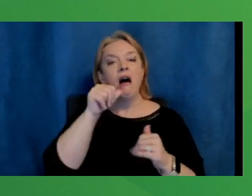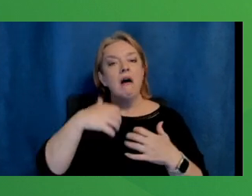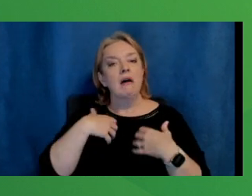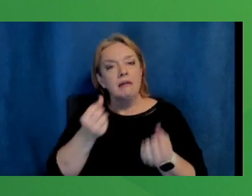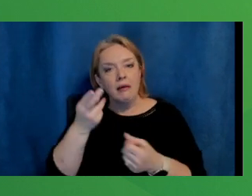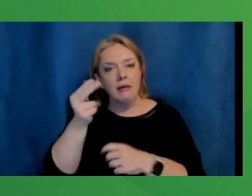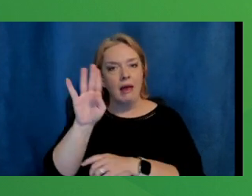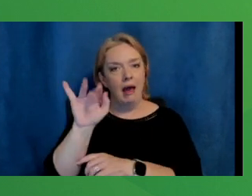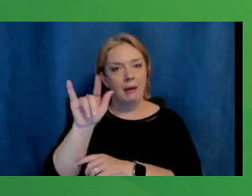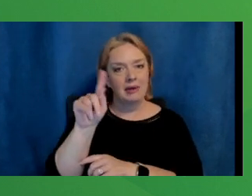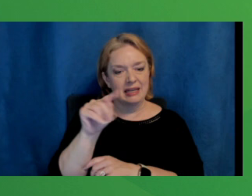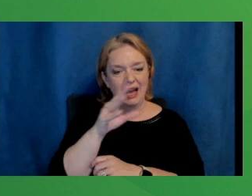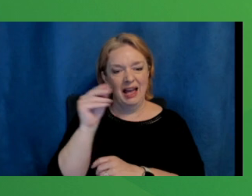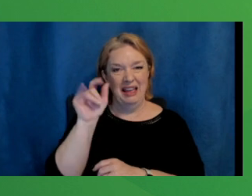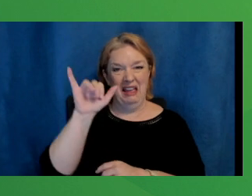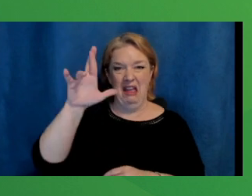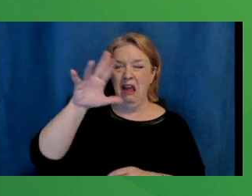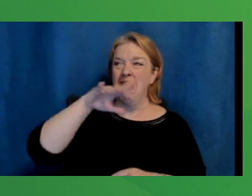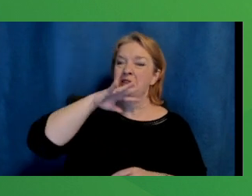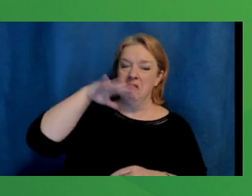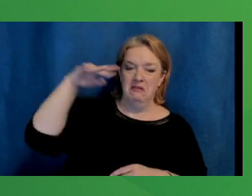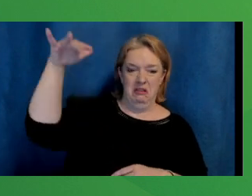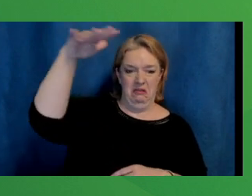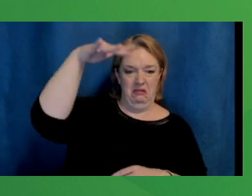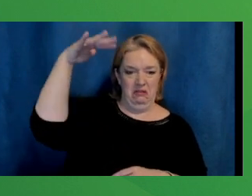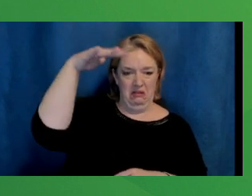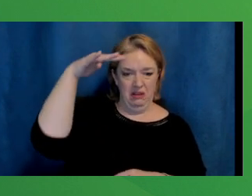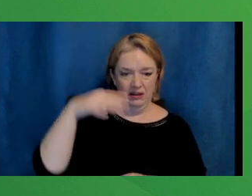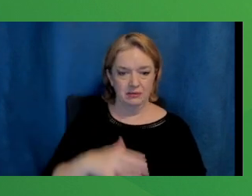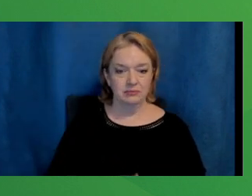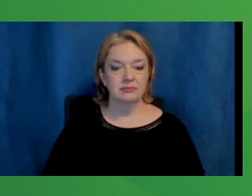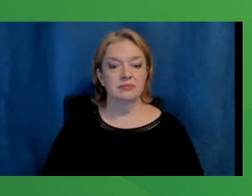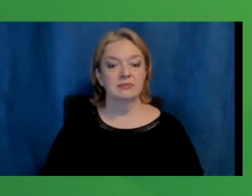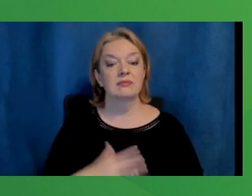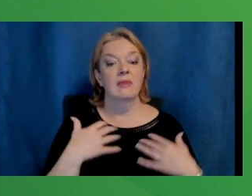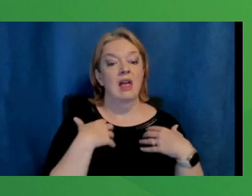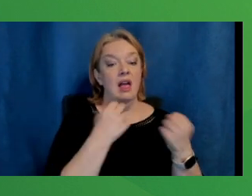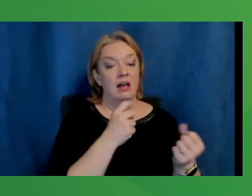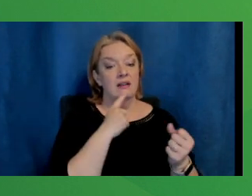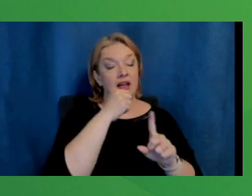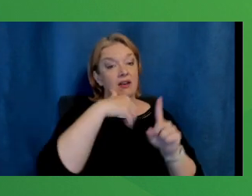bottom right, we have for a healthy environment, an environment with fresh air an environment with